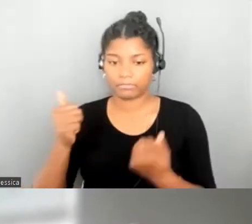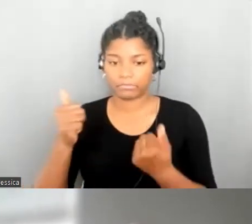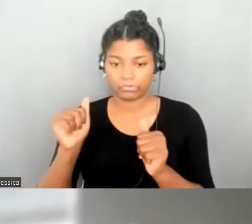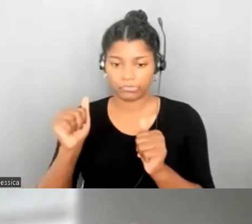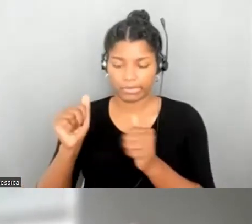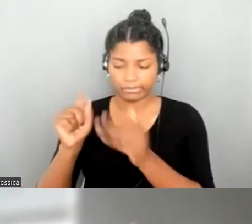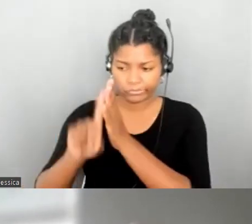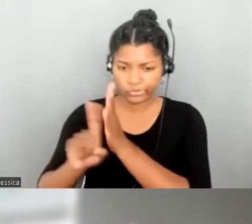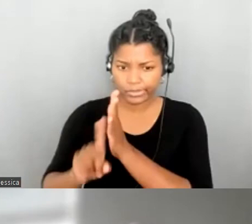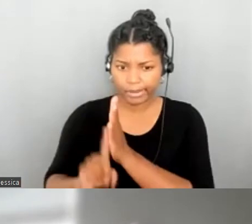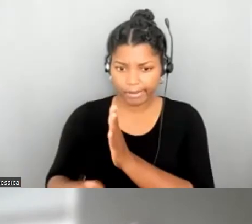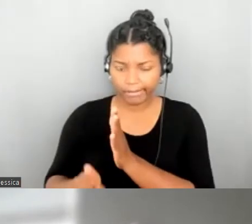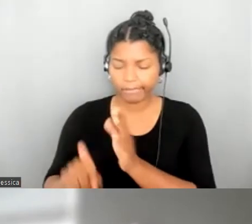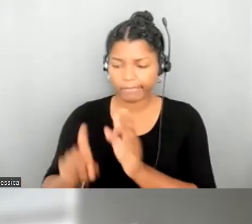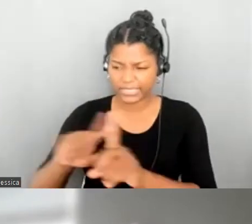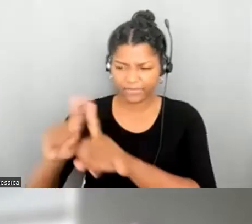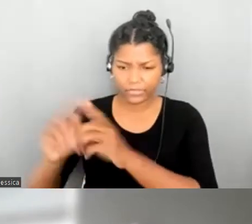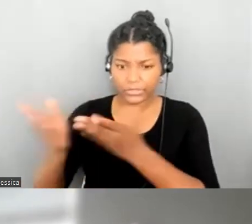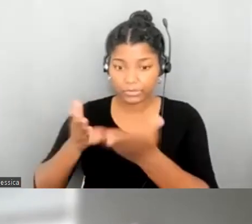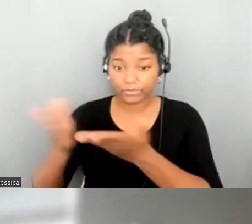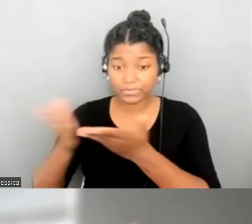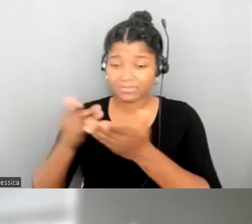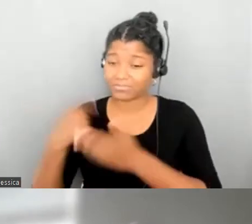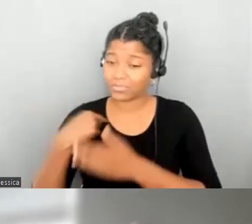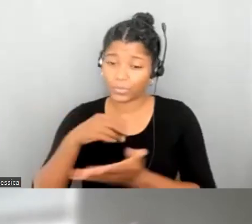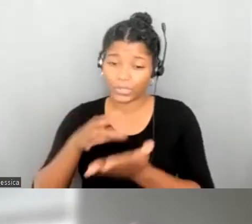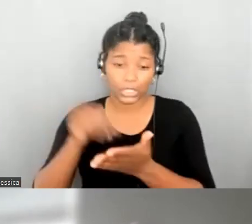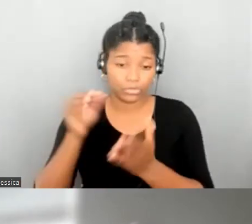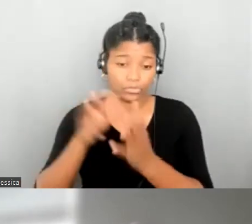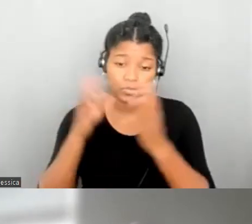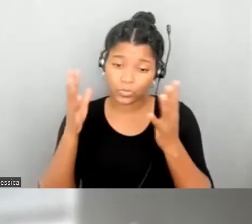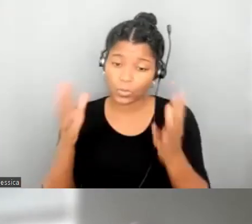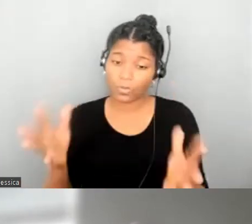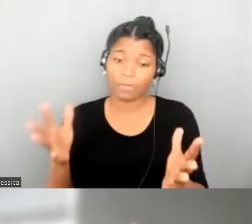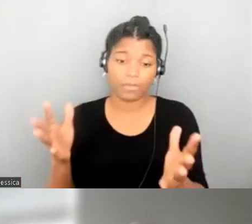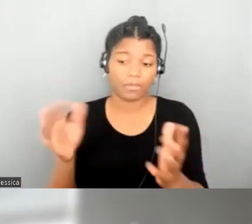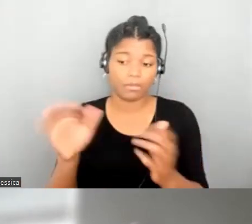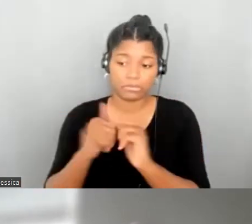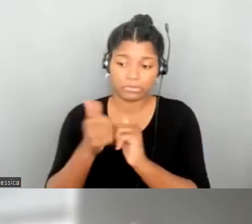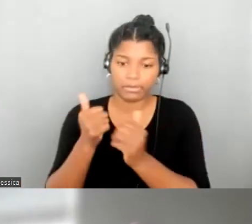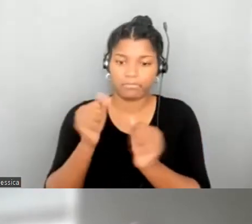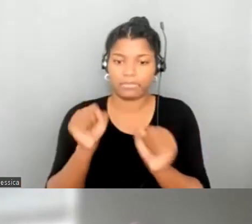services and we have learned so much from them on how we can support people better.